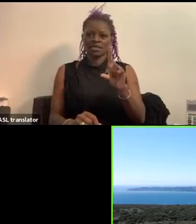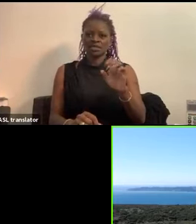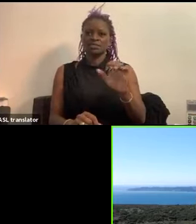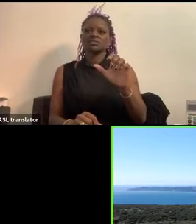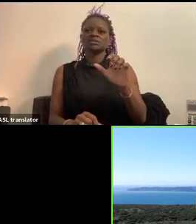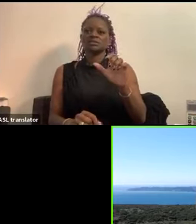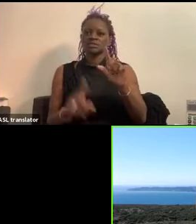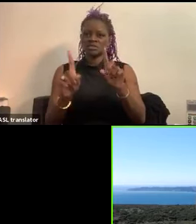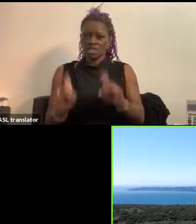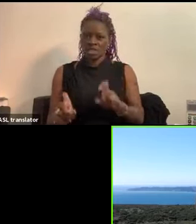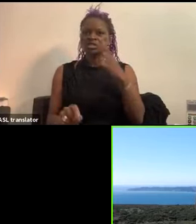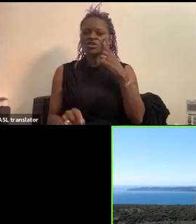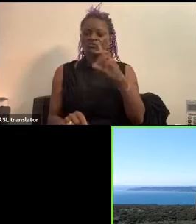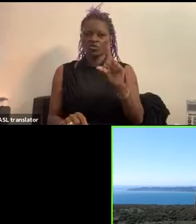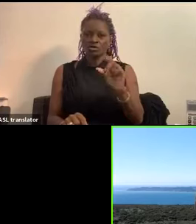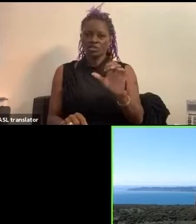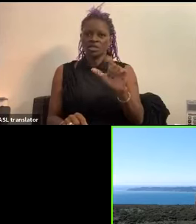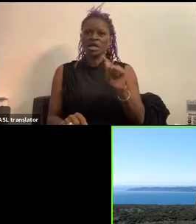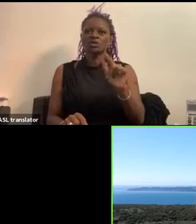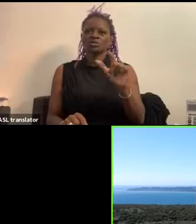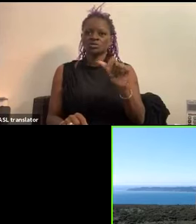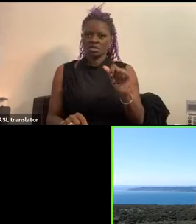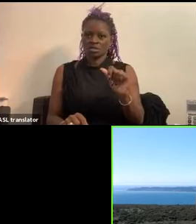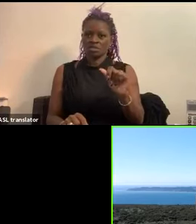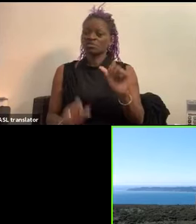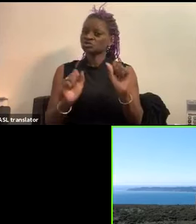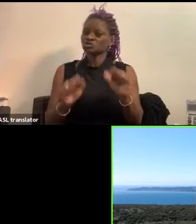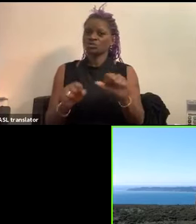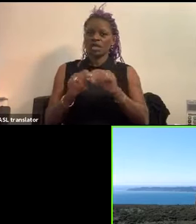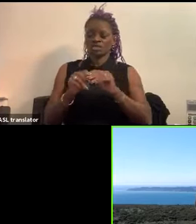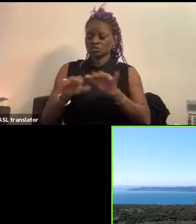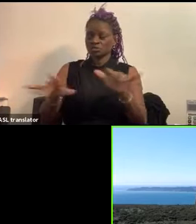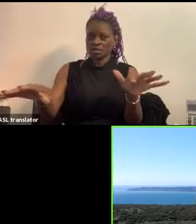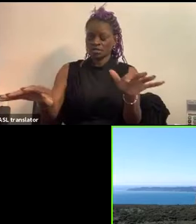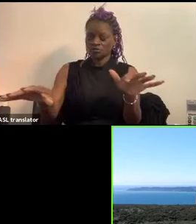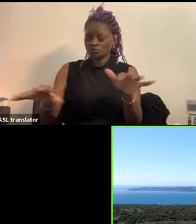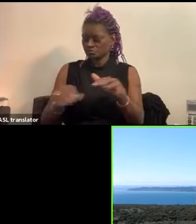know, and could be passed on to more vulnerable members of our population.